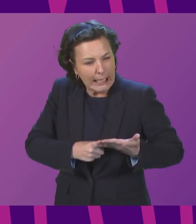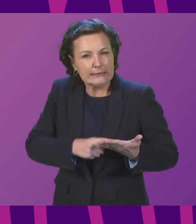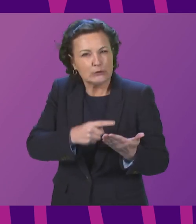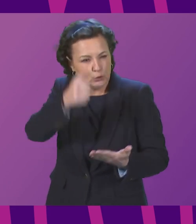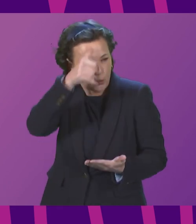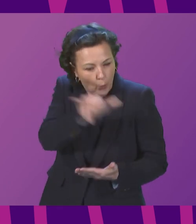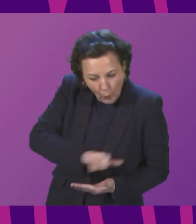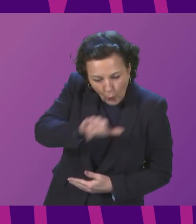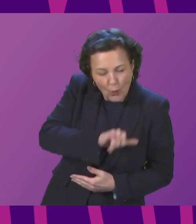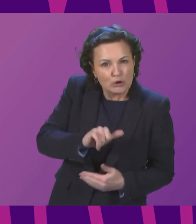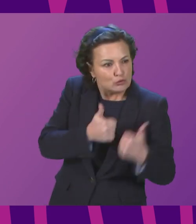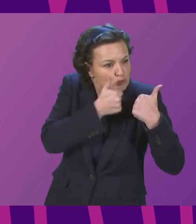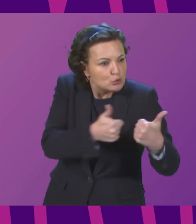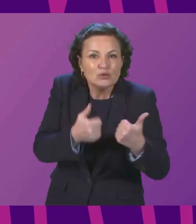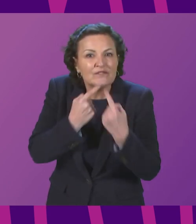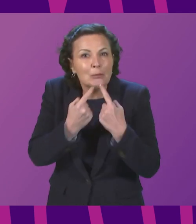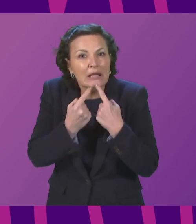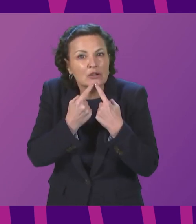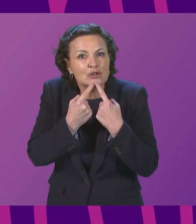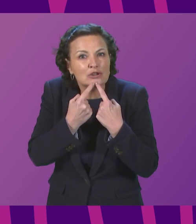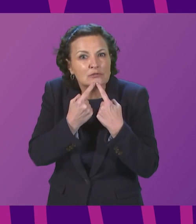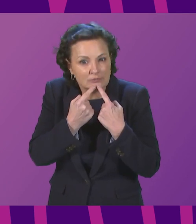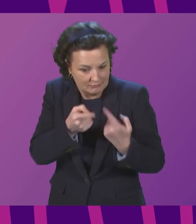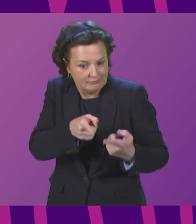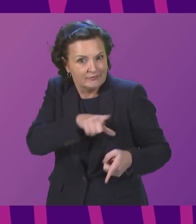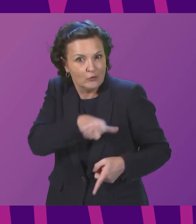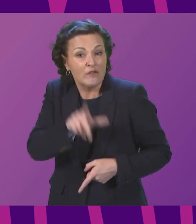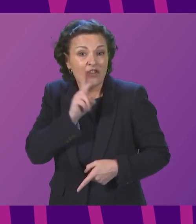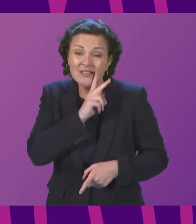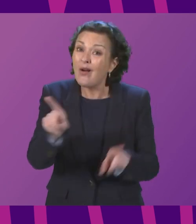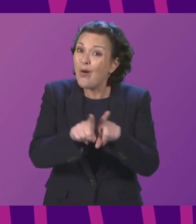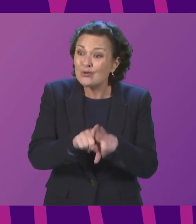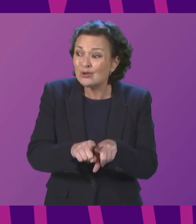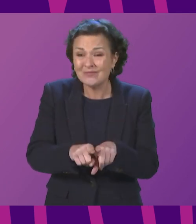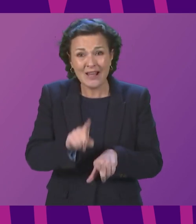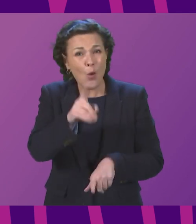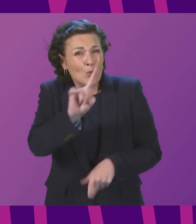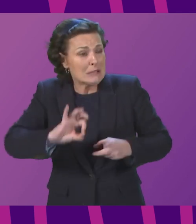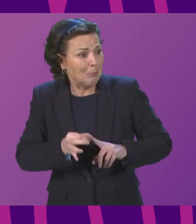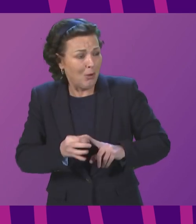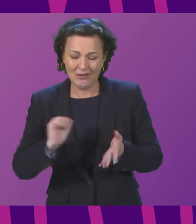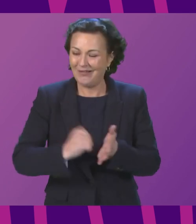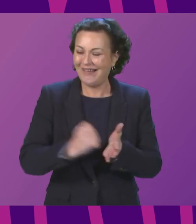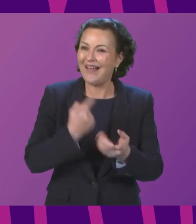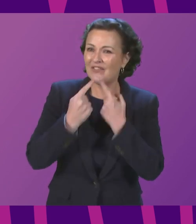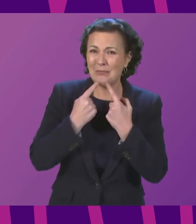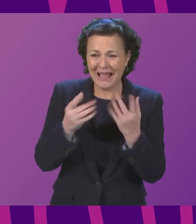that is not reliable, because that does not help anybody. Beyond that, I will continue to be as open and transparent as possible about data and